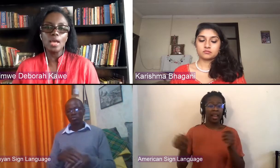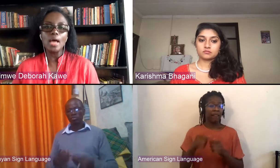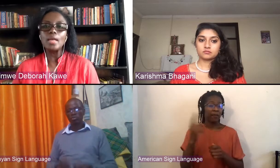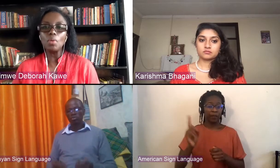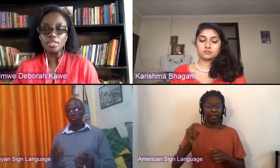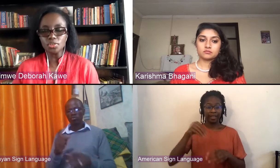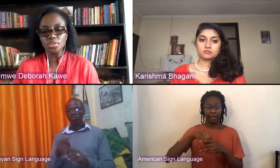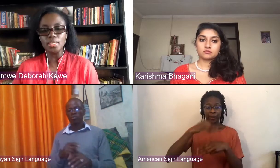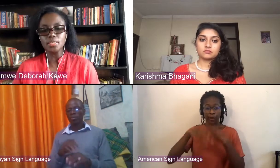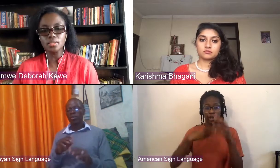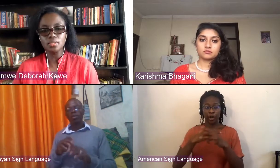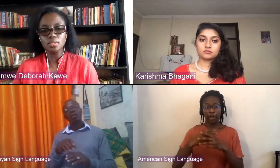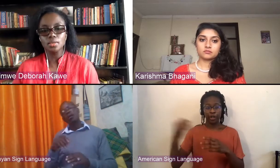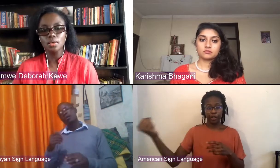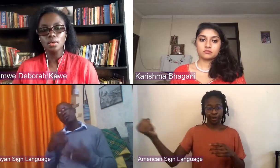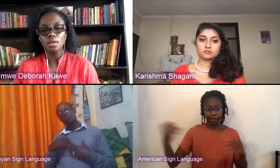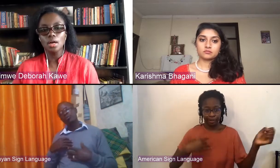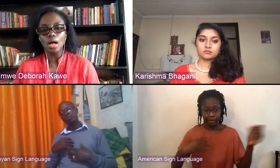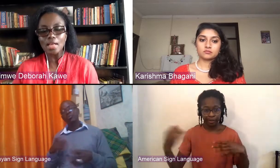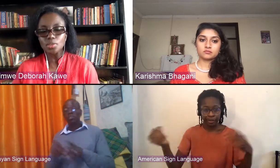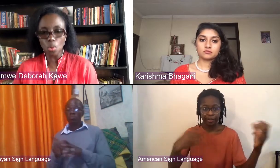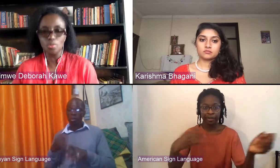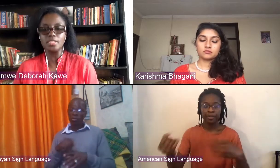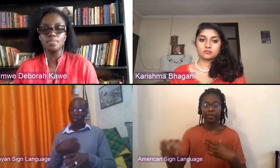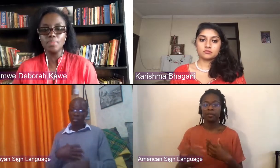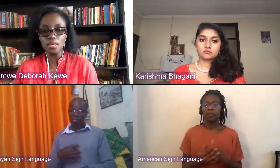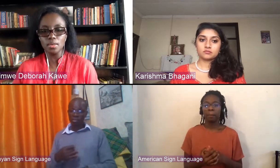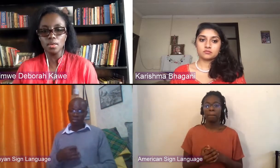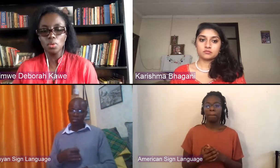And our interest has always been,